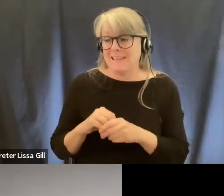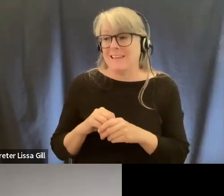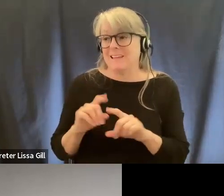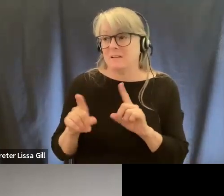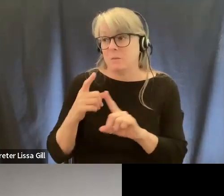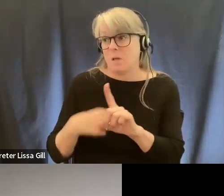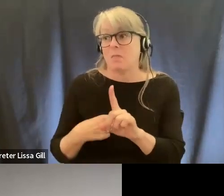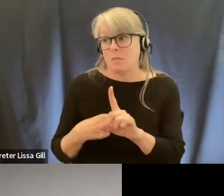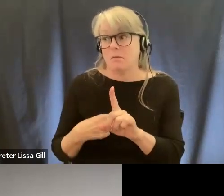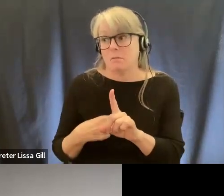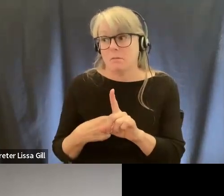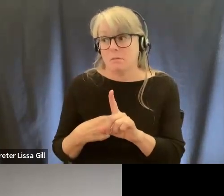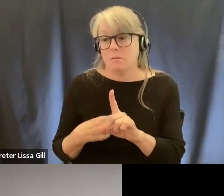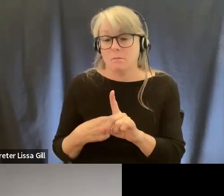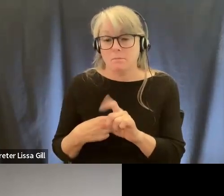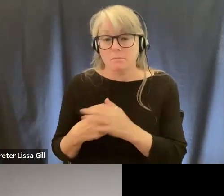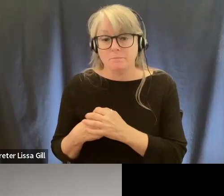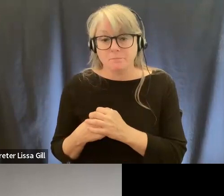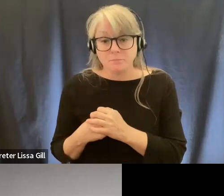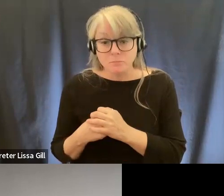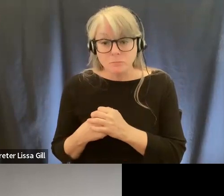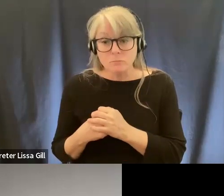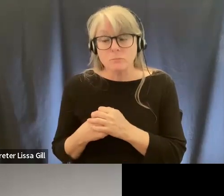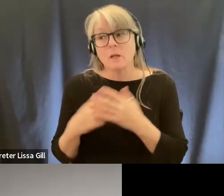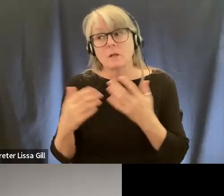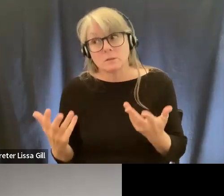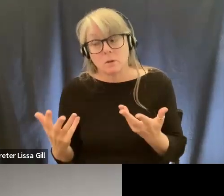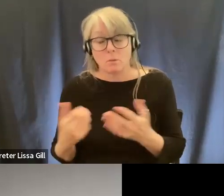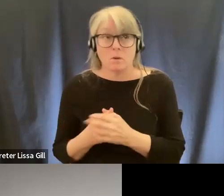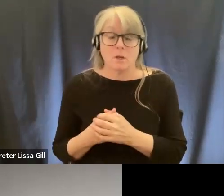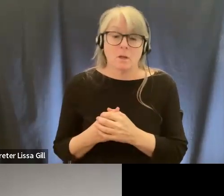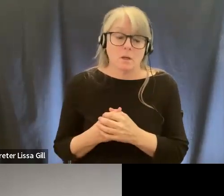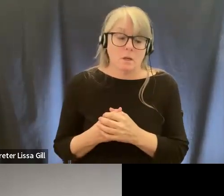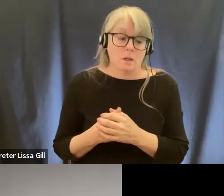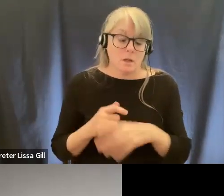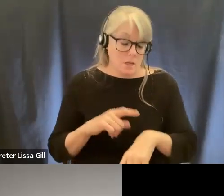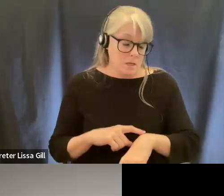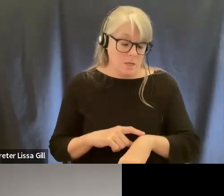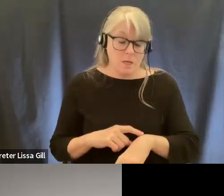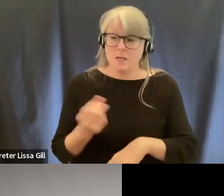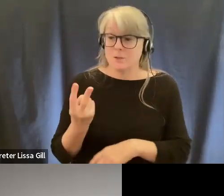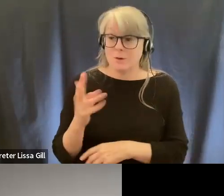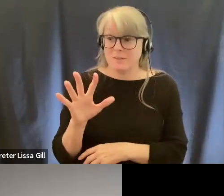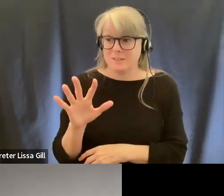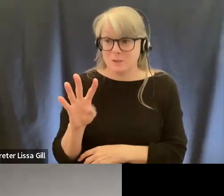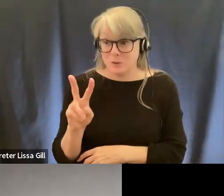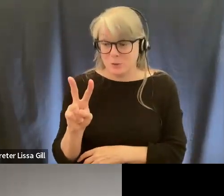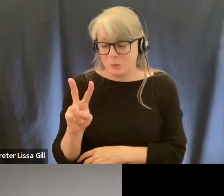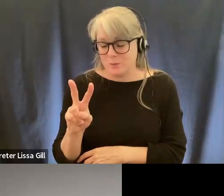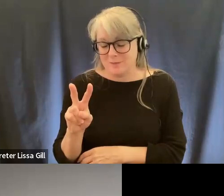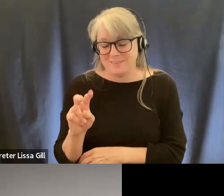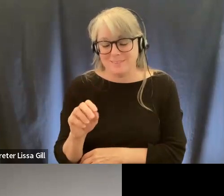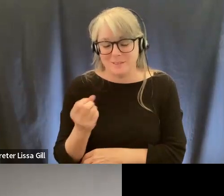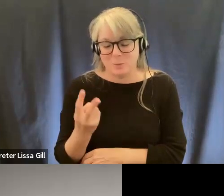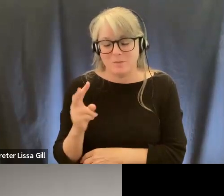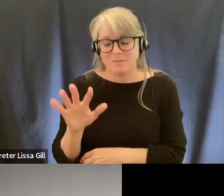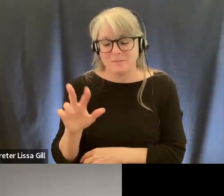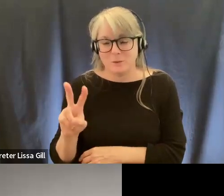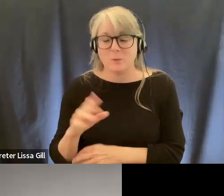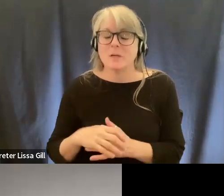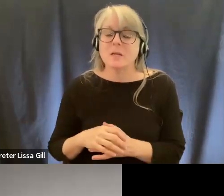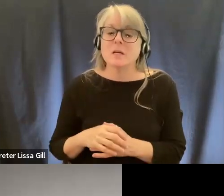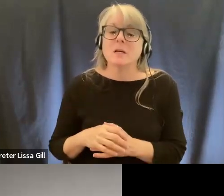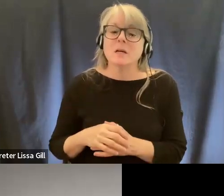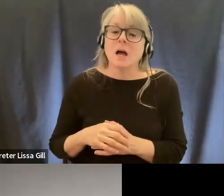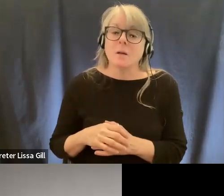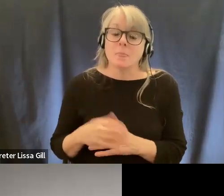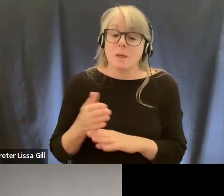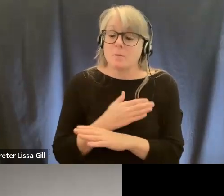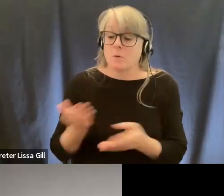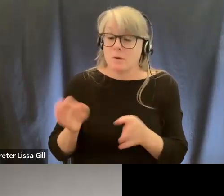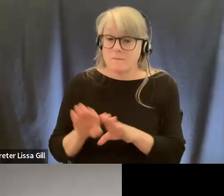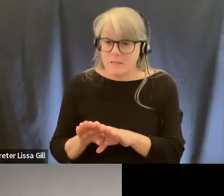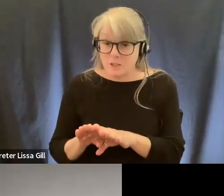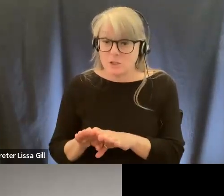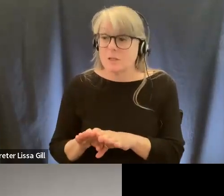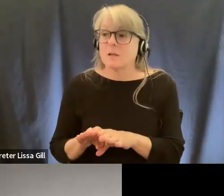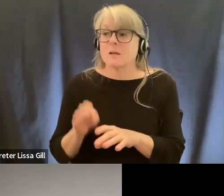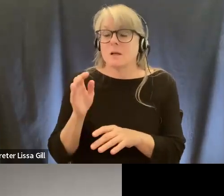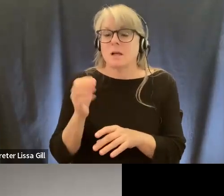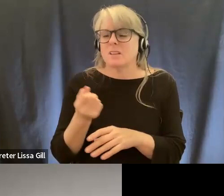So, with that we are at 1252, so there are a couple other things.